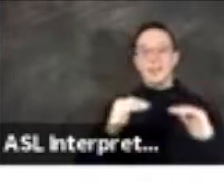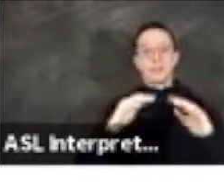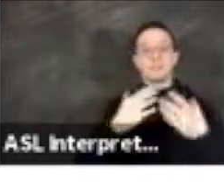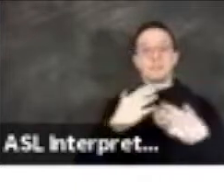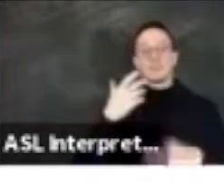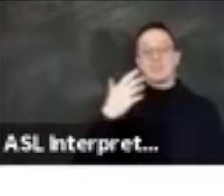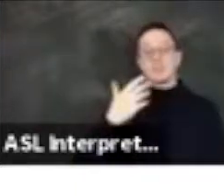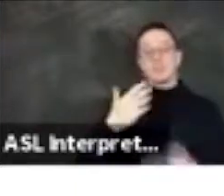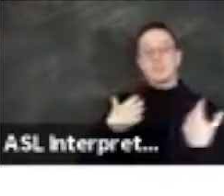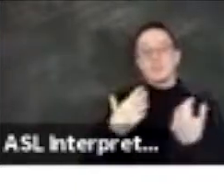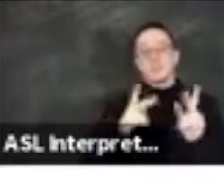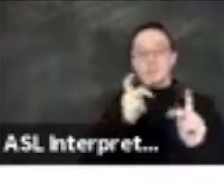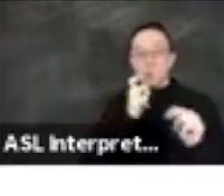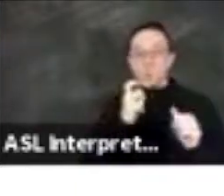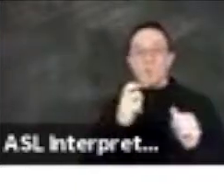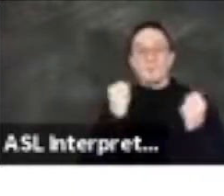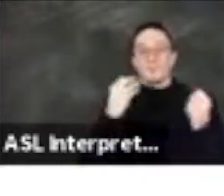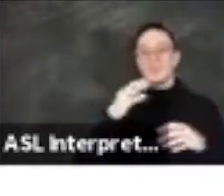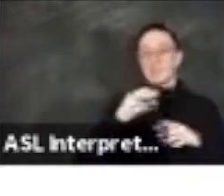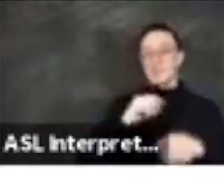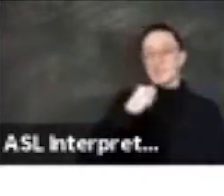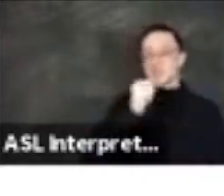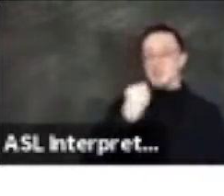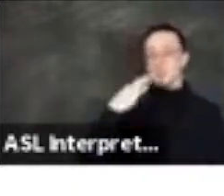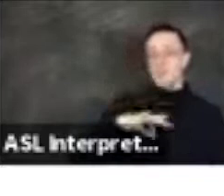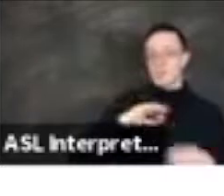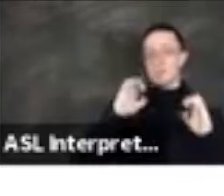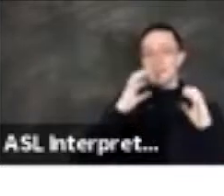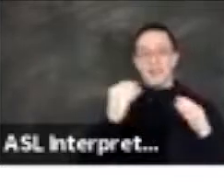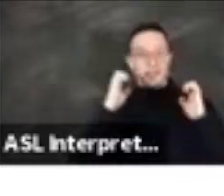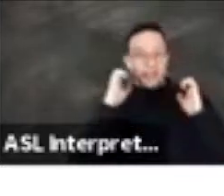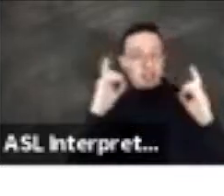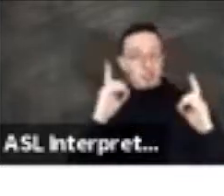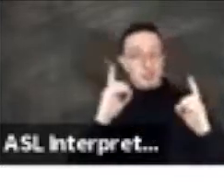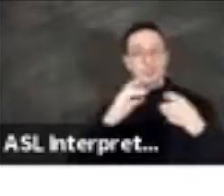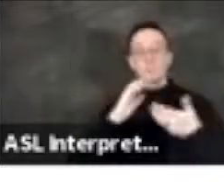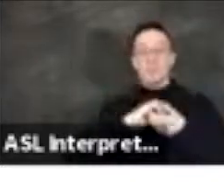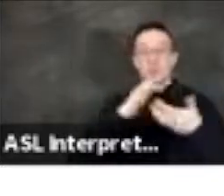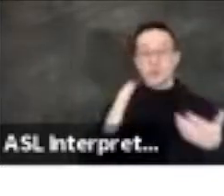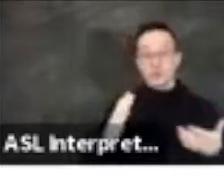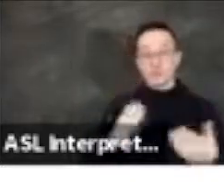WE ALSO THANK MANY NONPROFIT EDUCATIONAL PARTNERS, NOW I'M SHOWING A NEW SLIDE WITH THEIR LOGOS